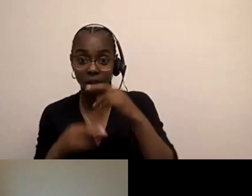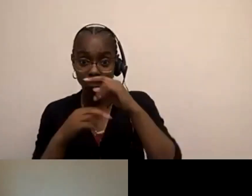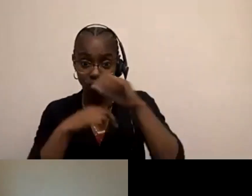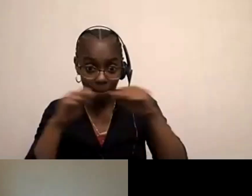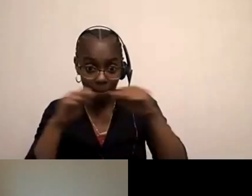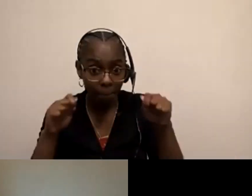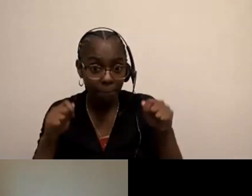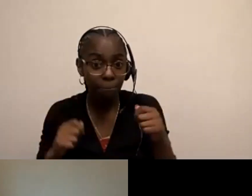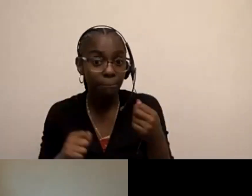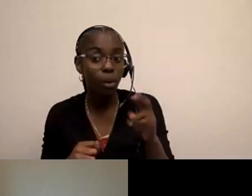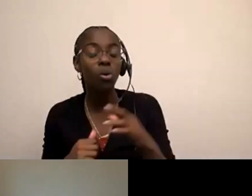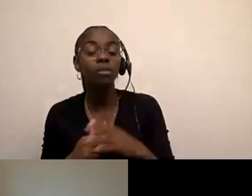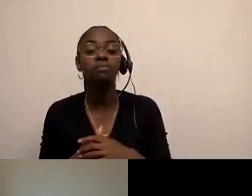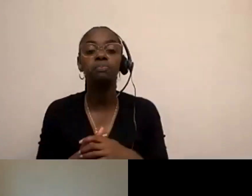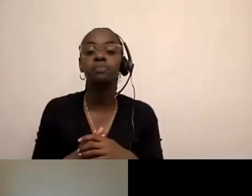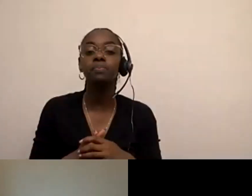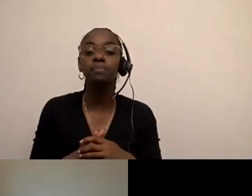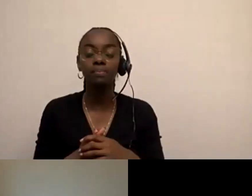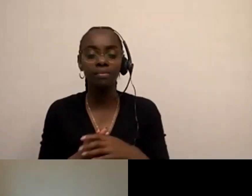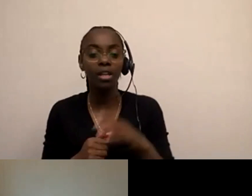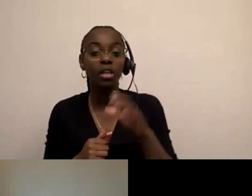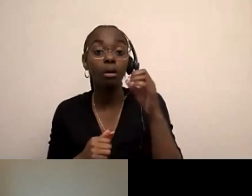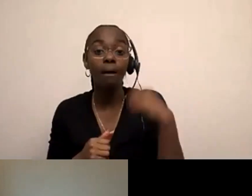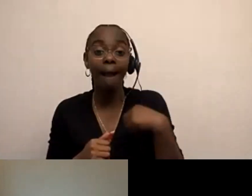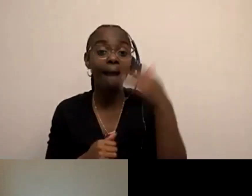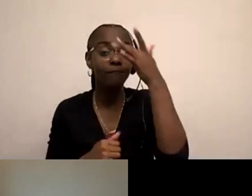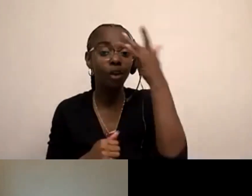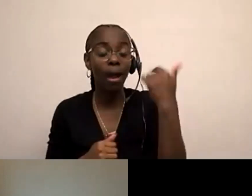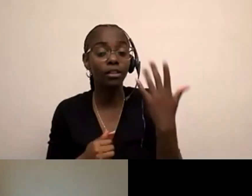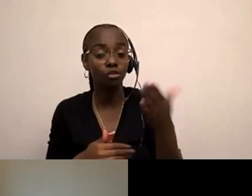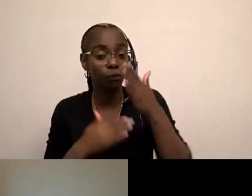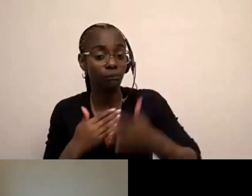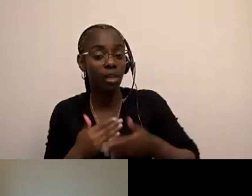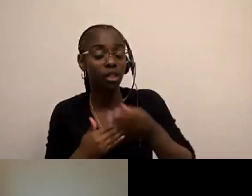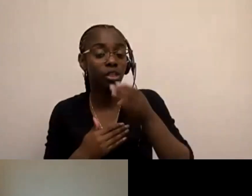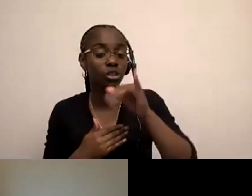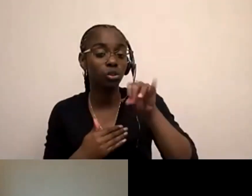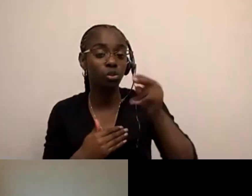I FORGOT TO THANK. JOHANNA WONDERLY WHO IS THE TECH PERSON